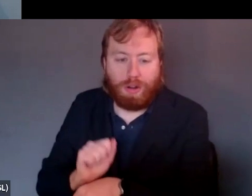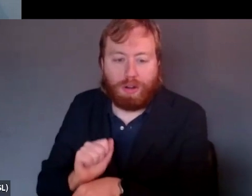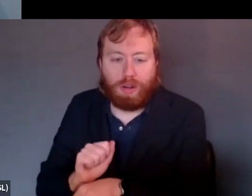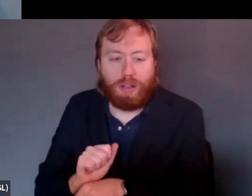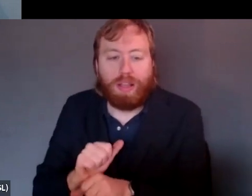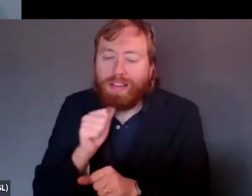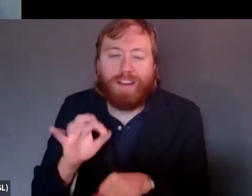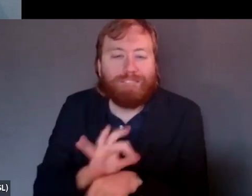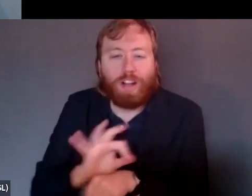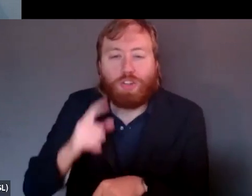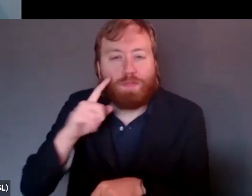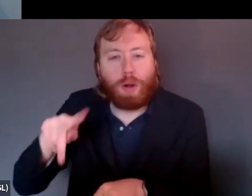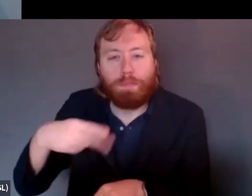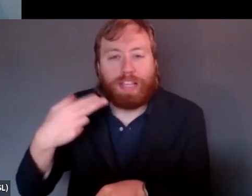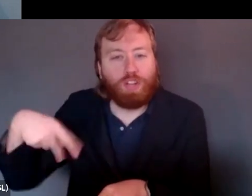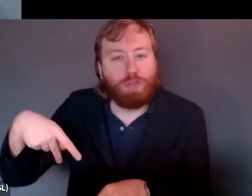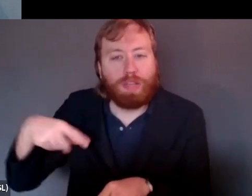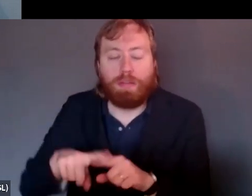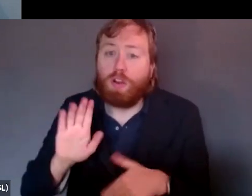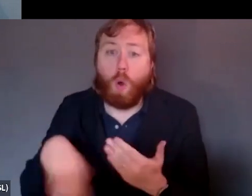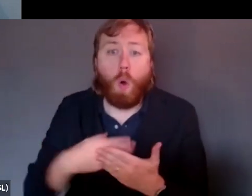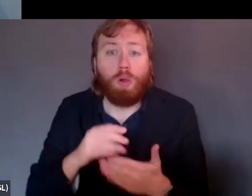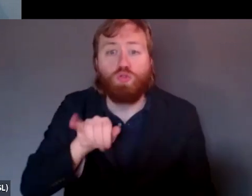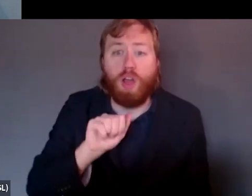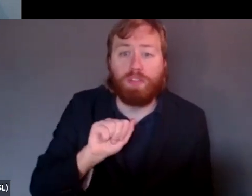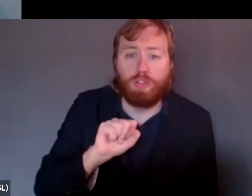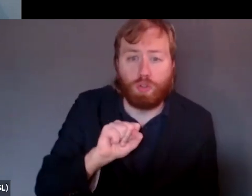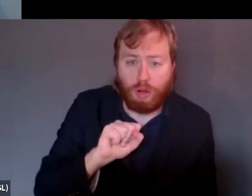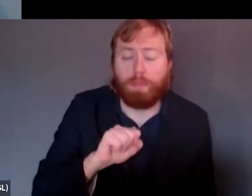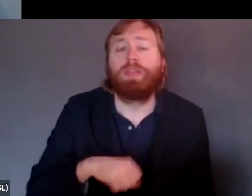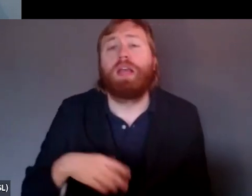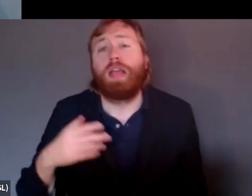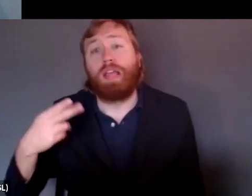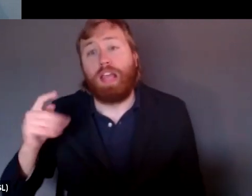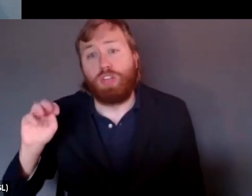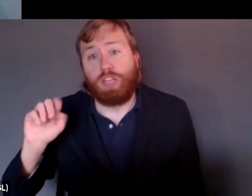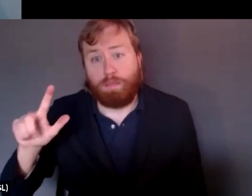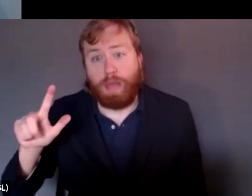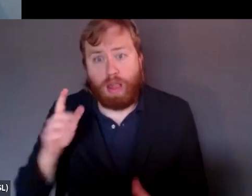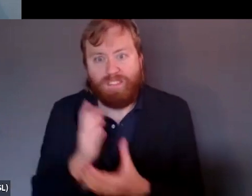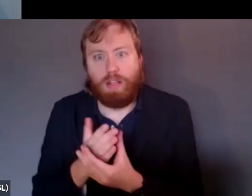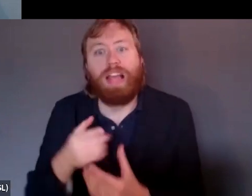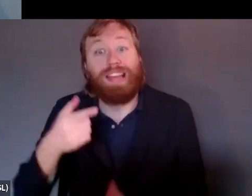but it does all JavaScript and HTML files, and on GitHub, pull requests,